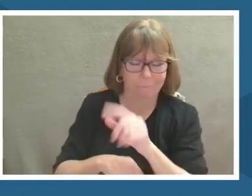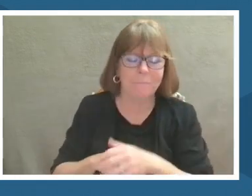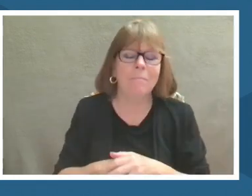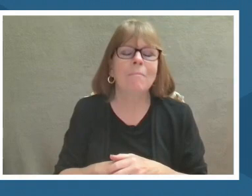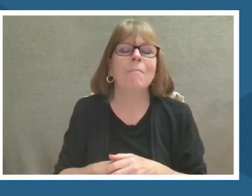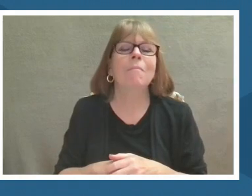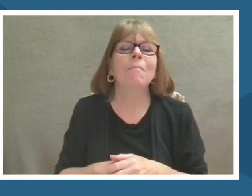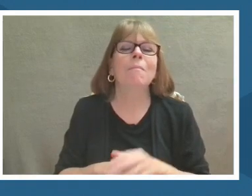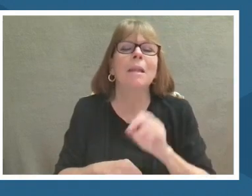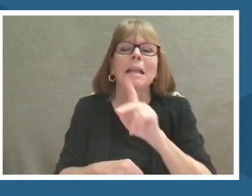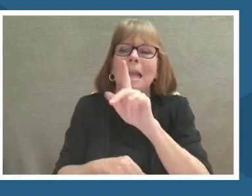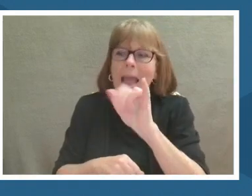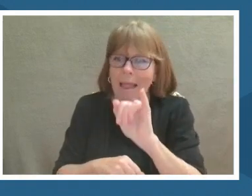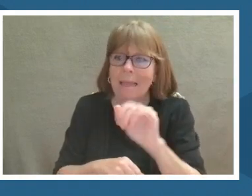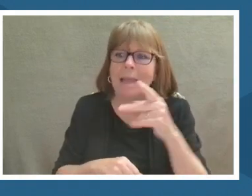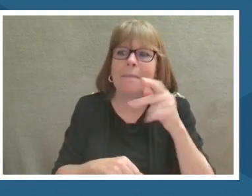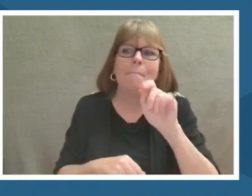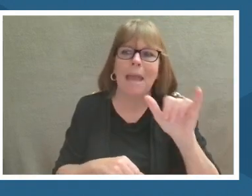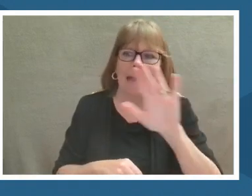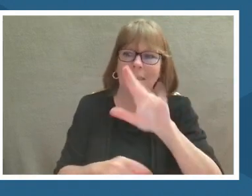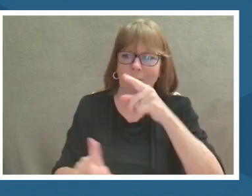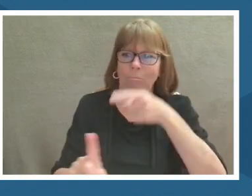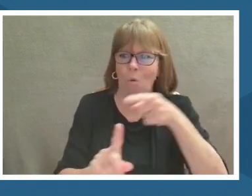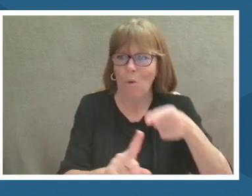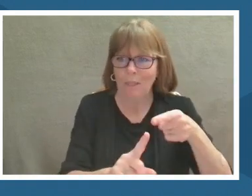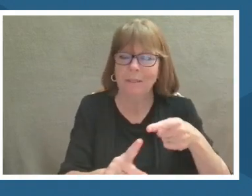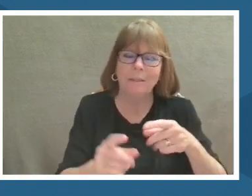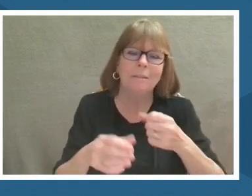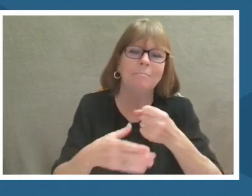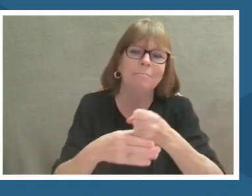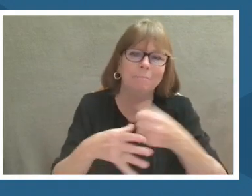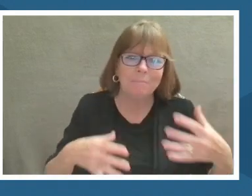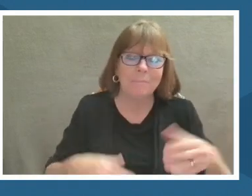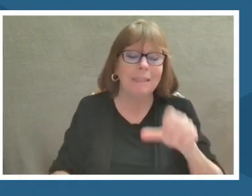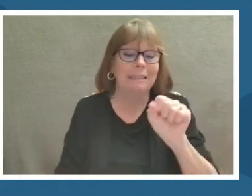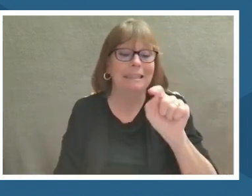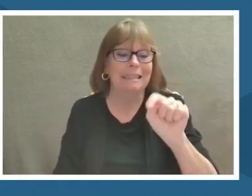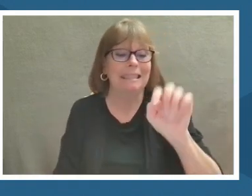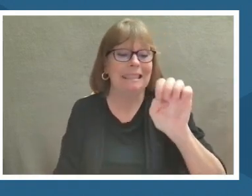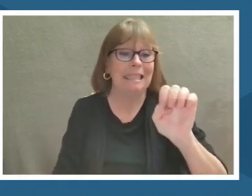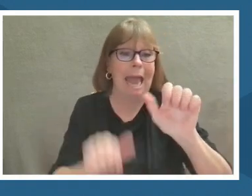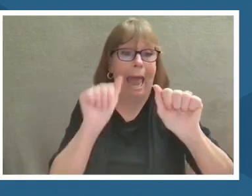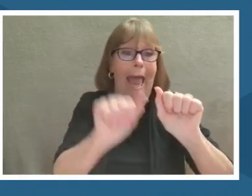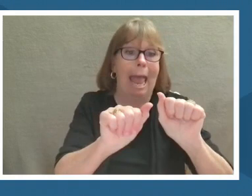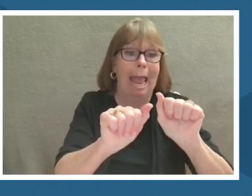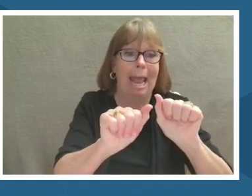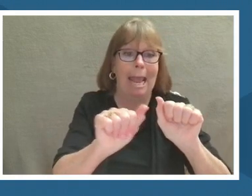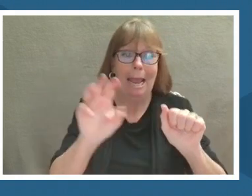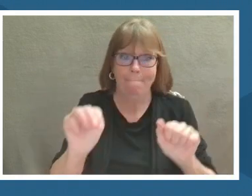patty's points around the a in stem and i know that even at